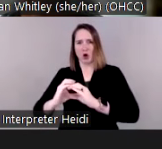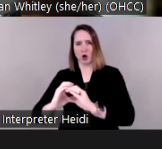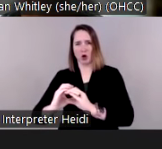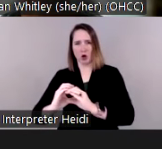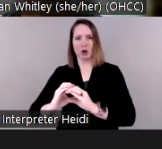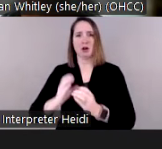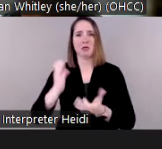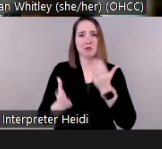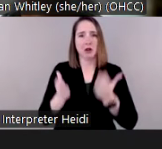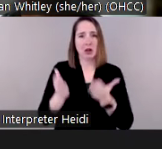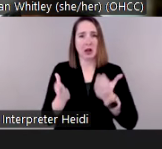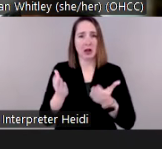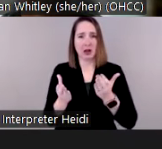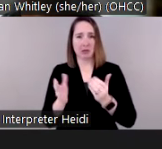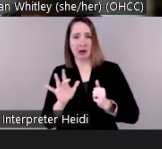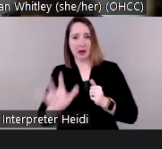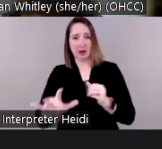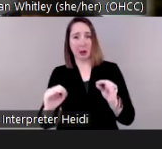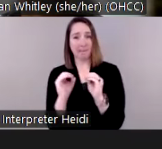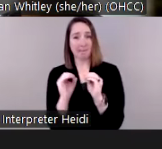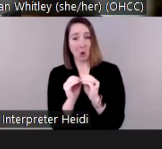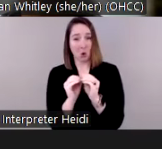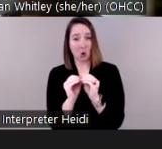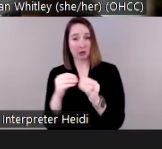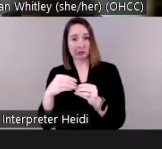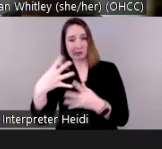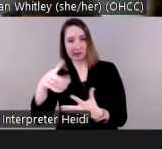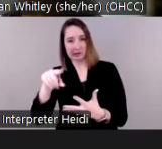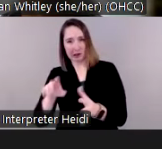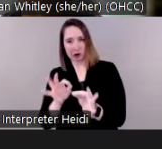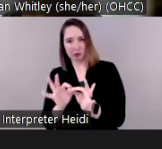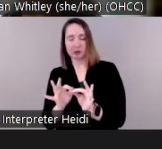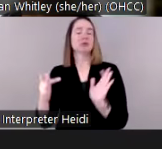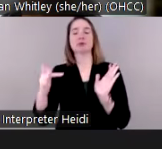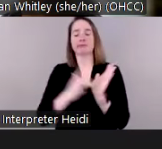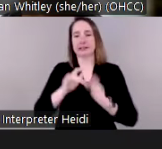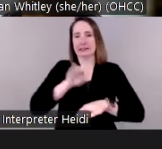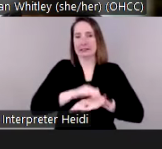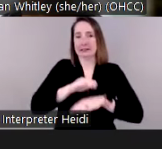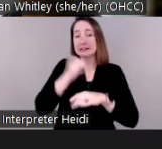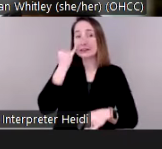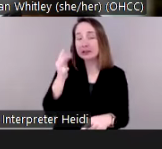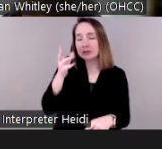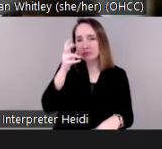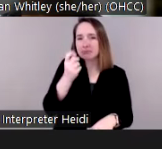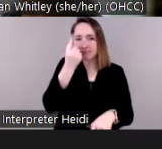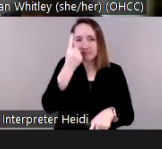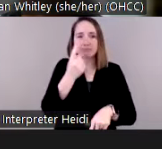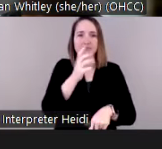might be underneath the more button. And then I need you to choose English if you